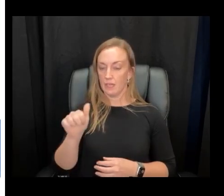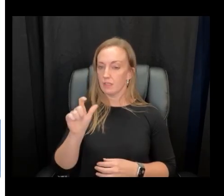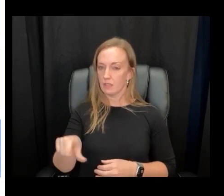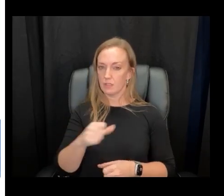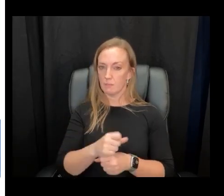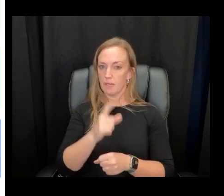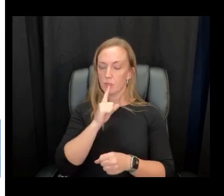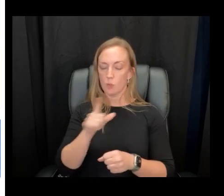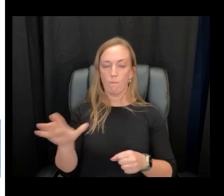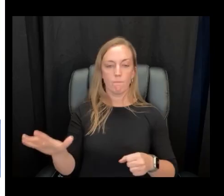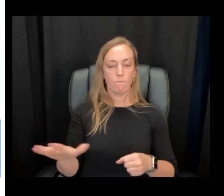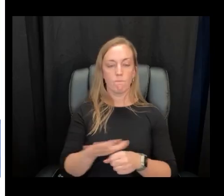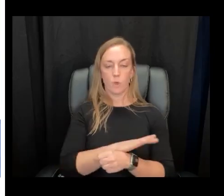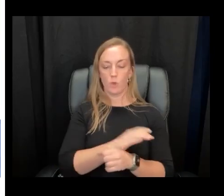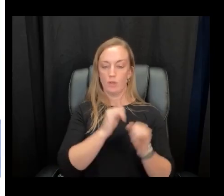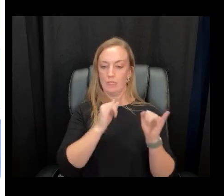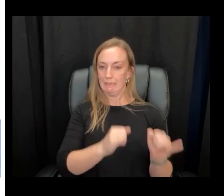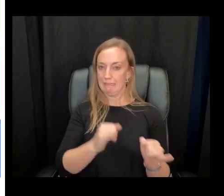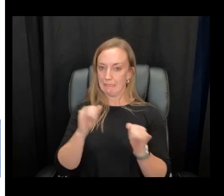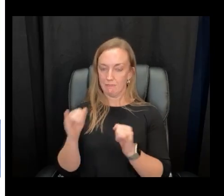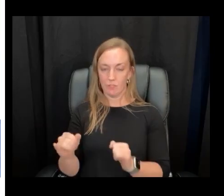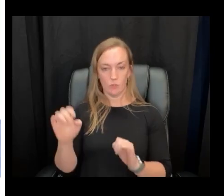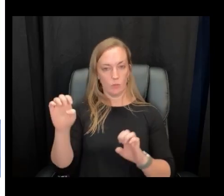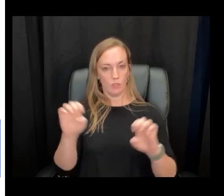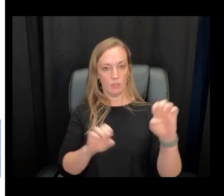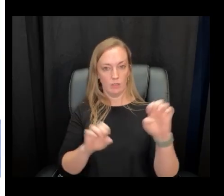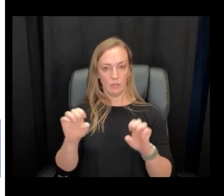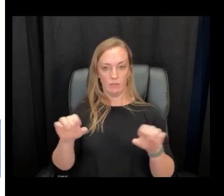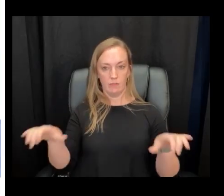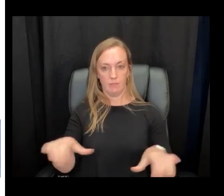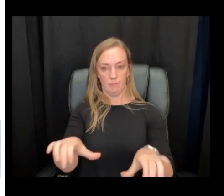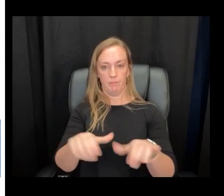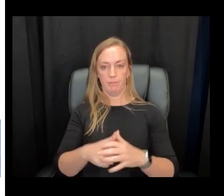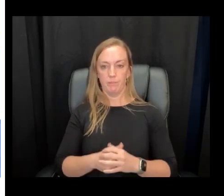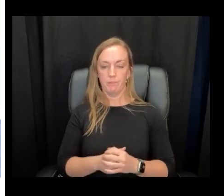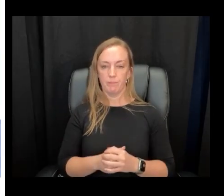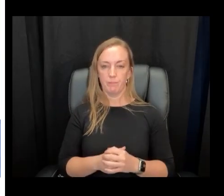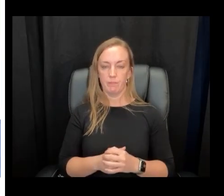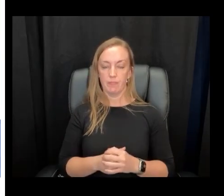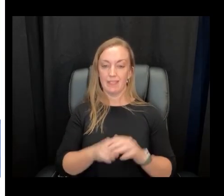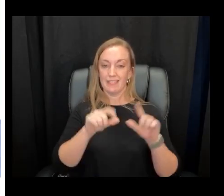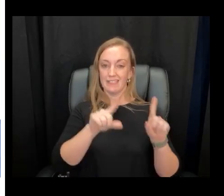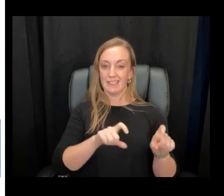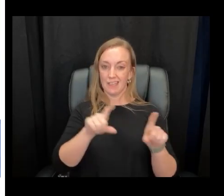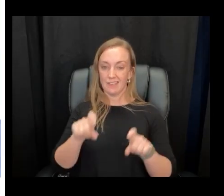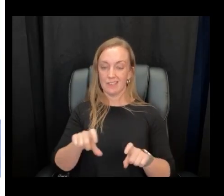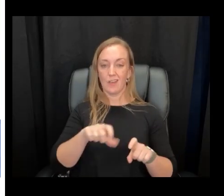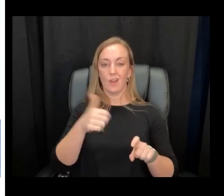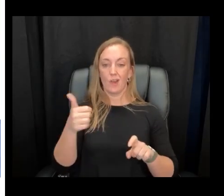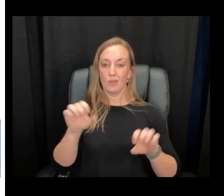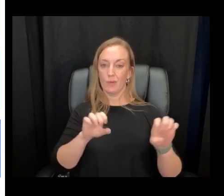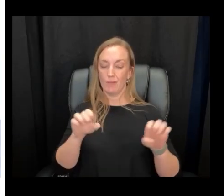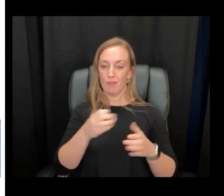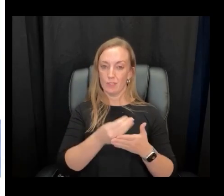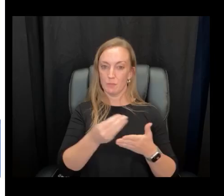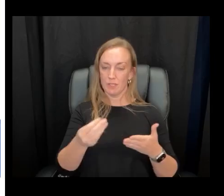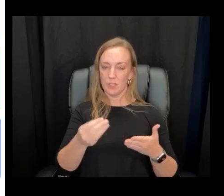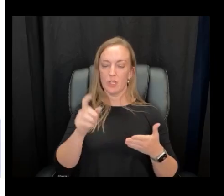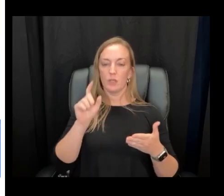should ensure a full and individual evaluation is conducted. Tests and other evaluation materials